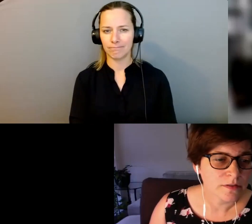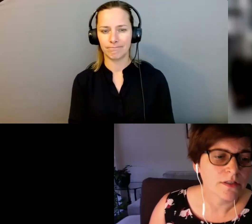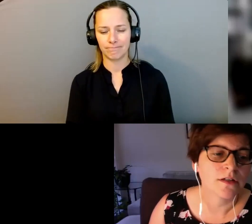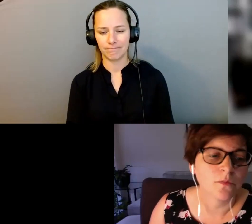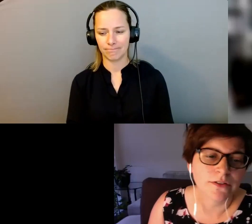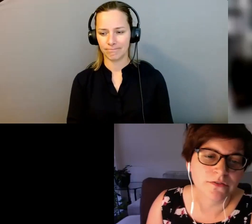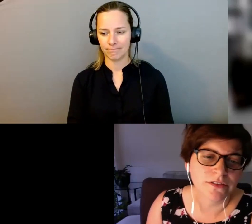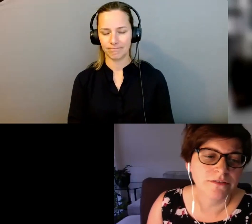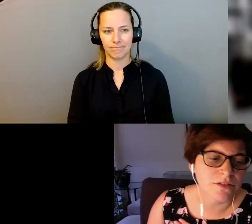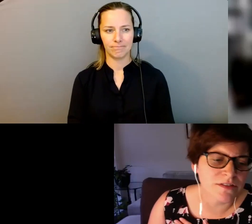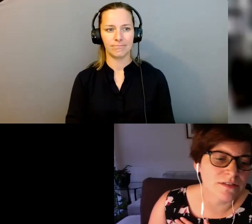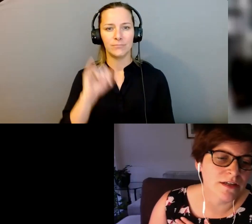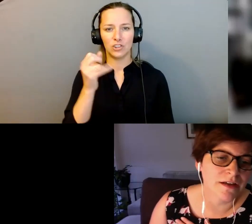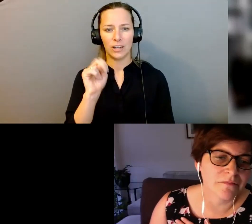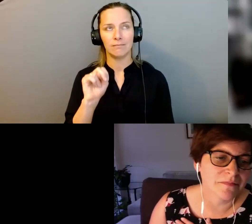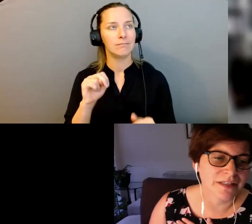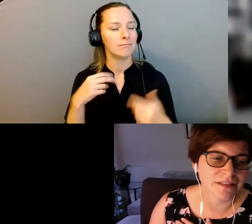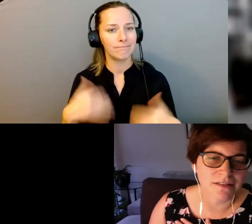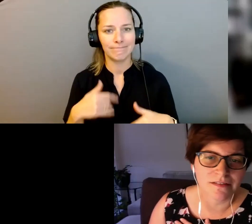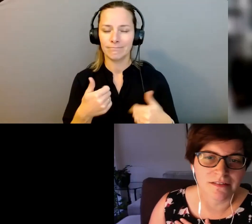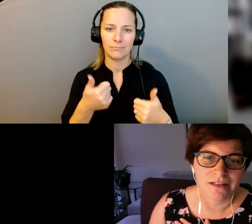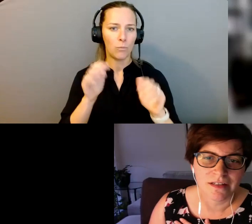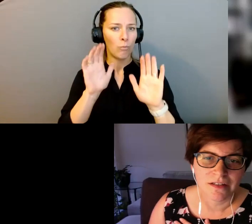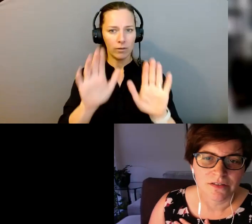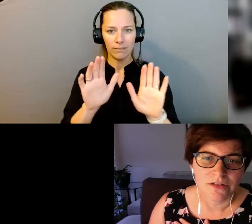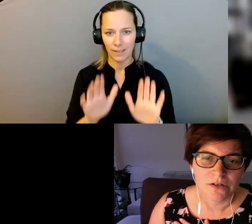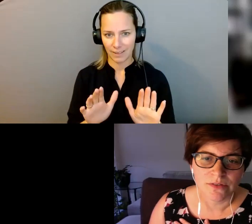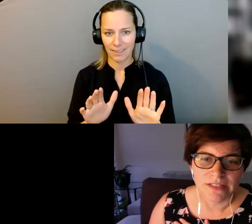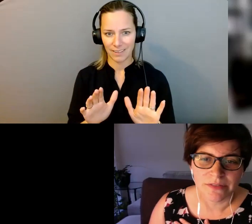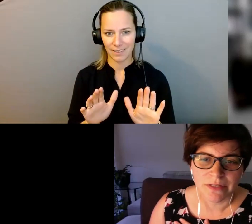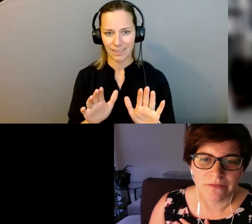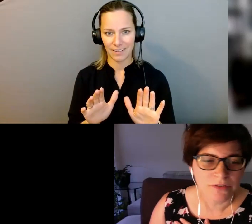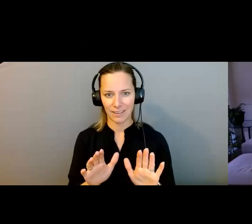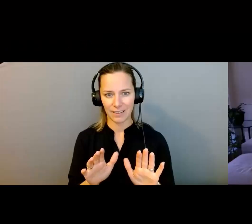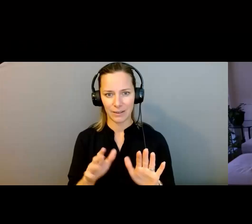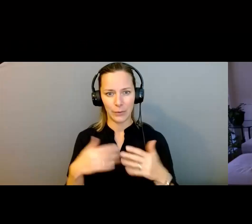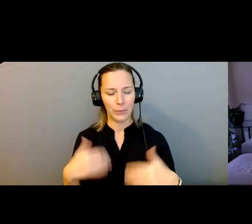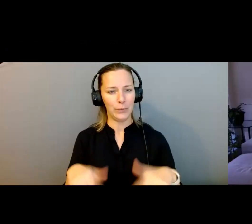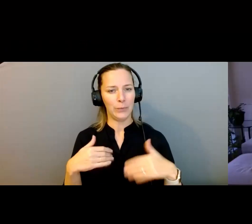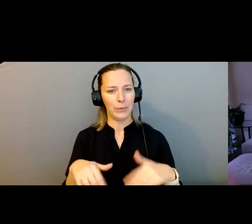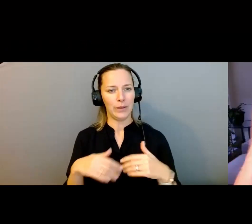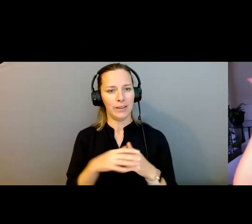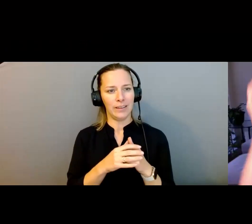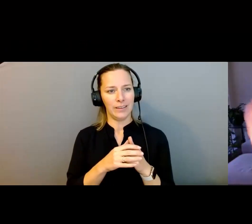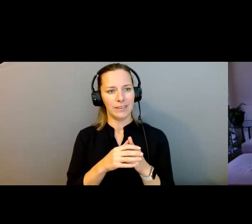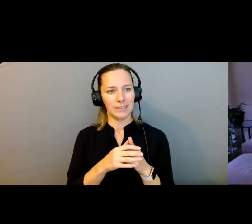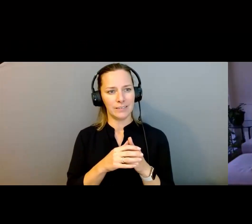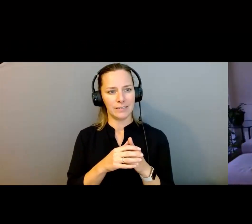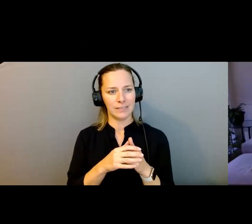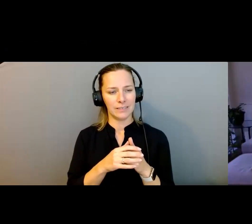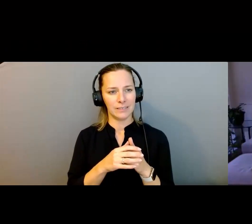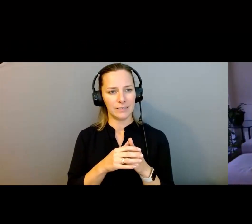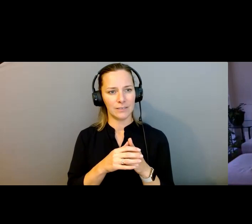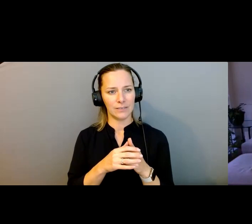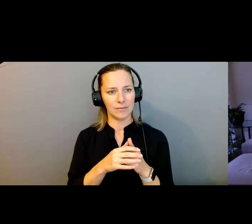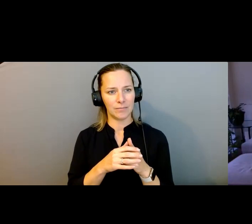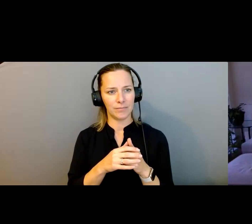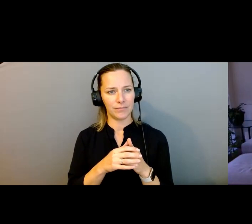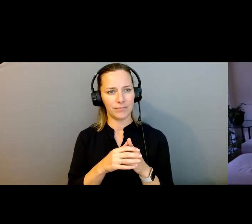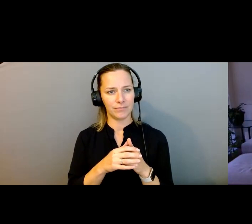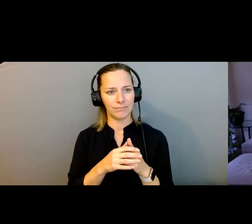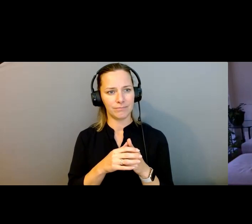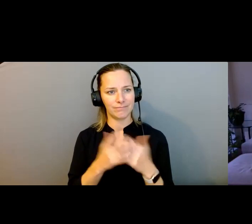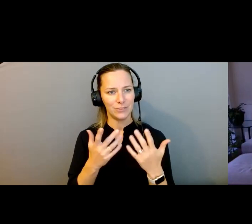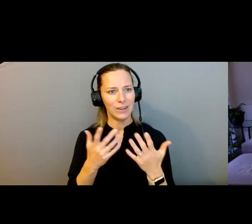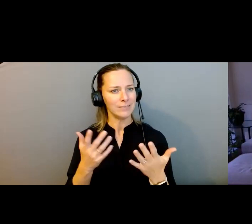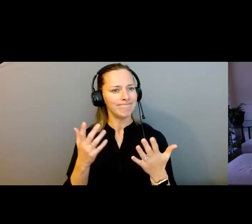Oh, wonderful. Just so deeply meaningful to hear about this call to render the work inclusive